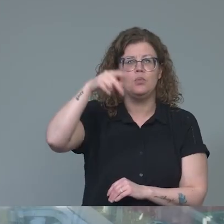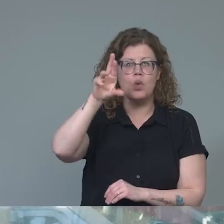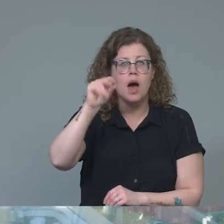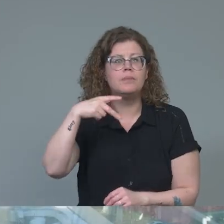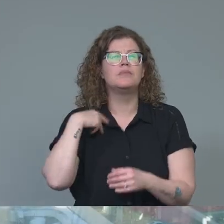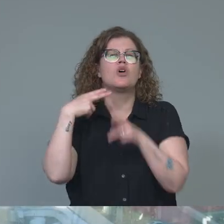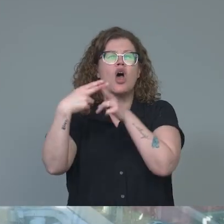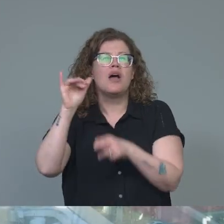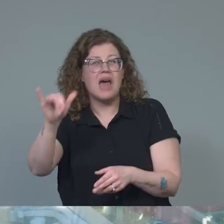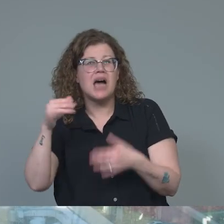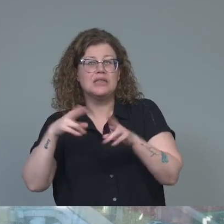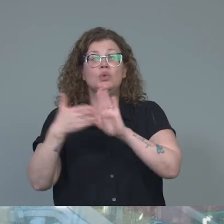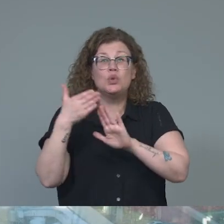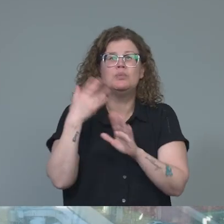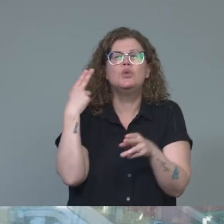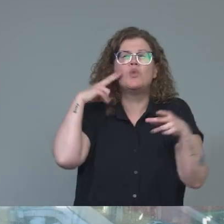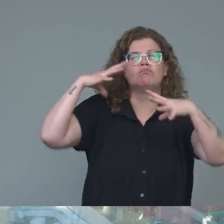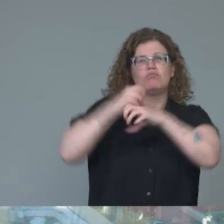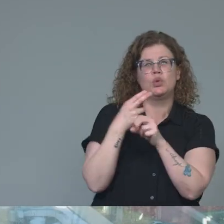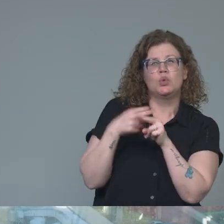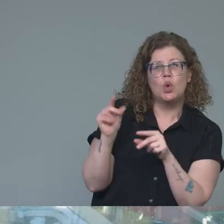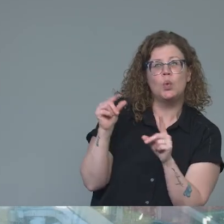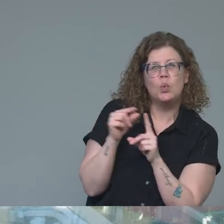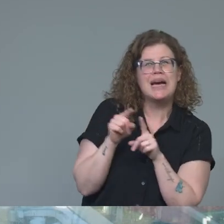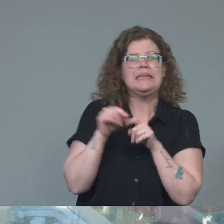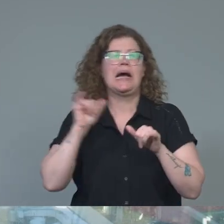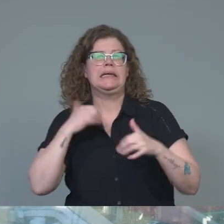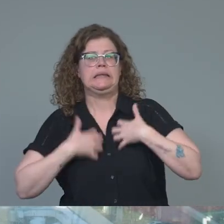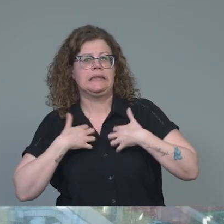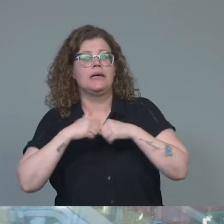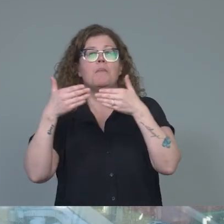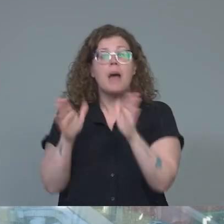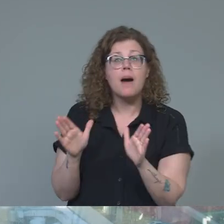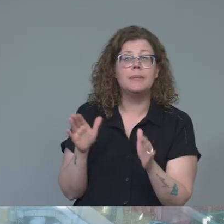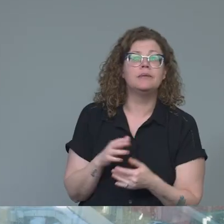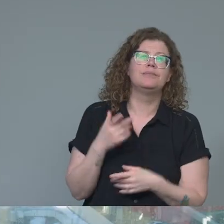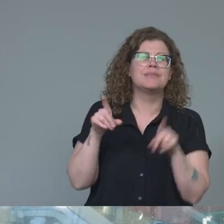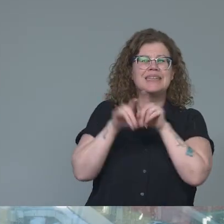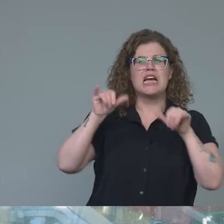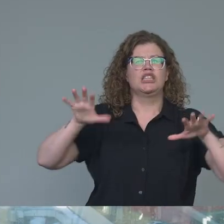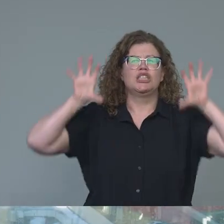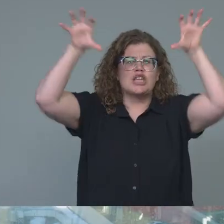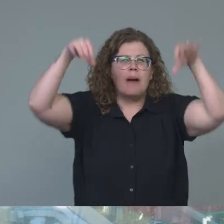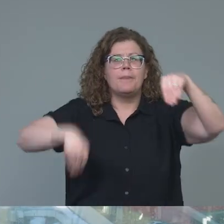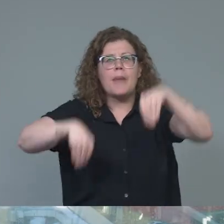Well, you know, as activists, we've been doing, gathering on the streets in active in